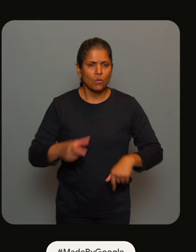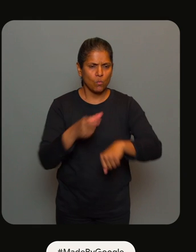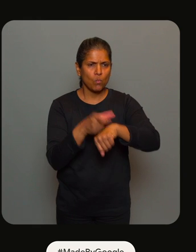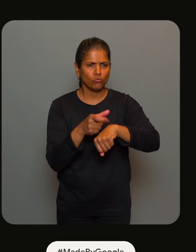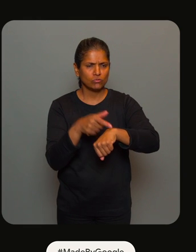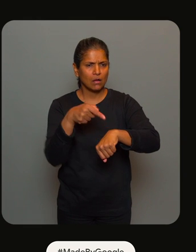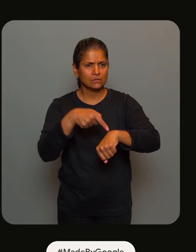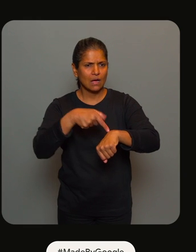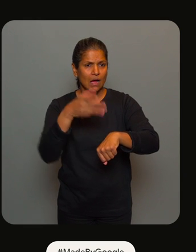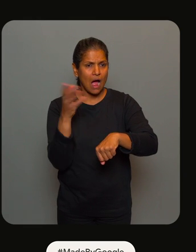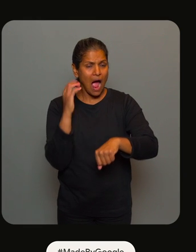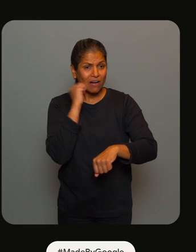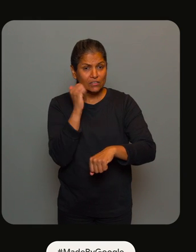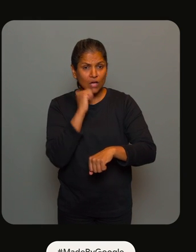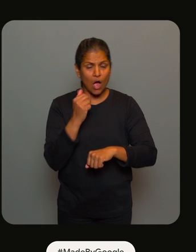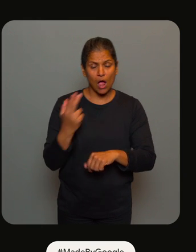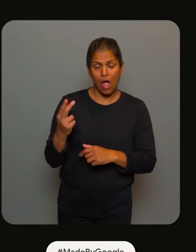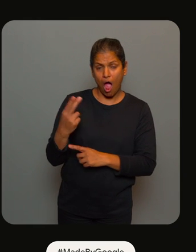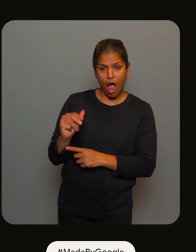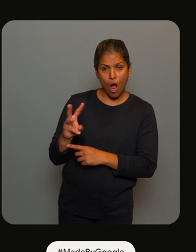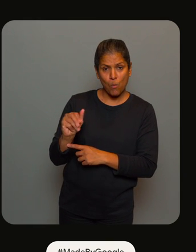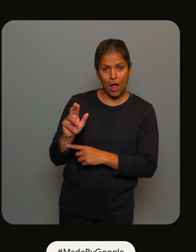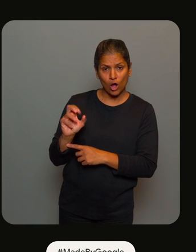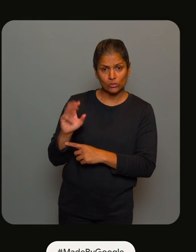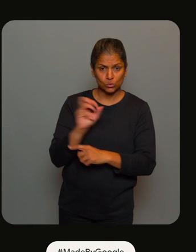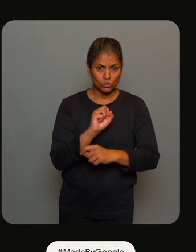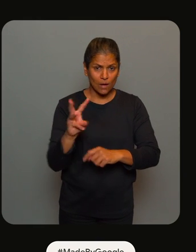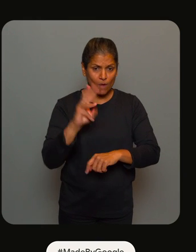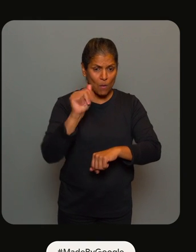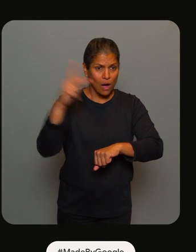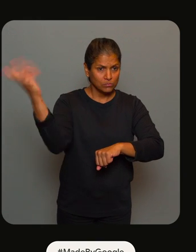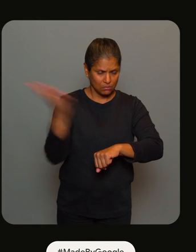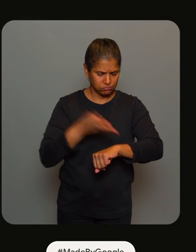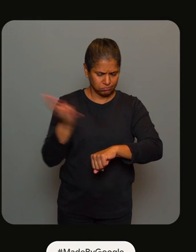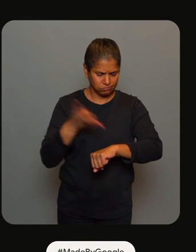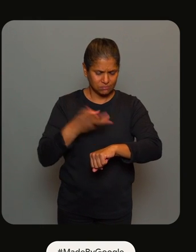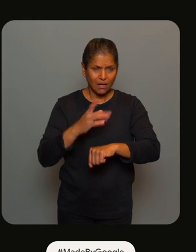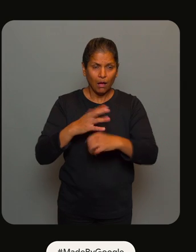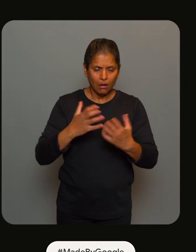software that look and feel great, no matter what.